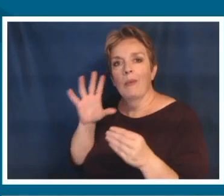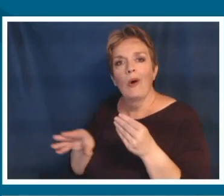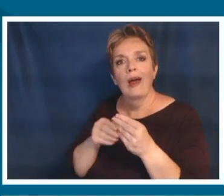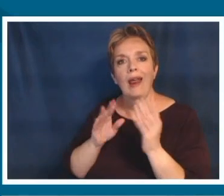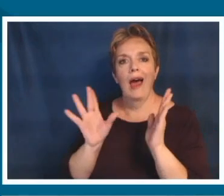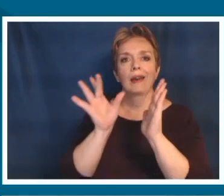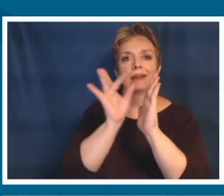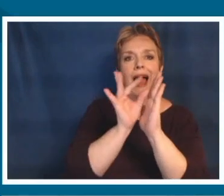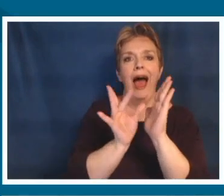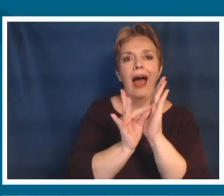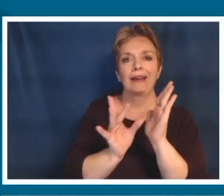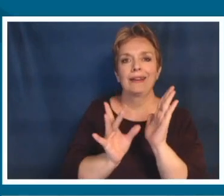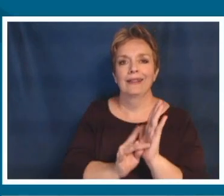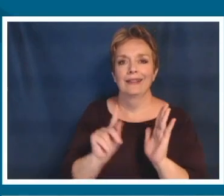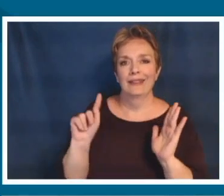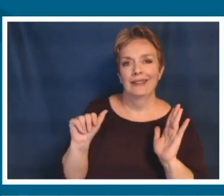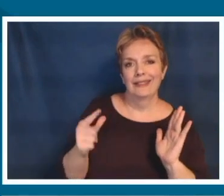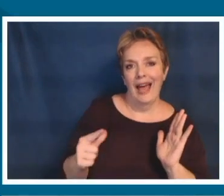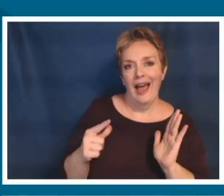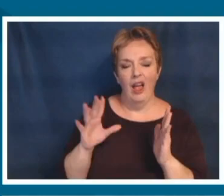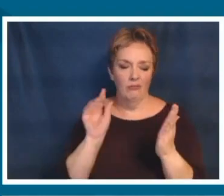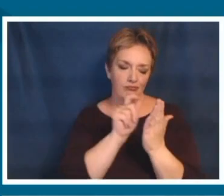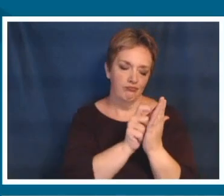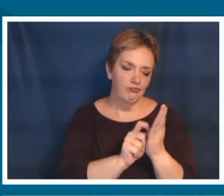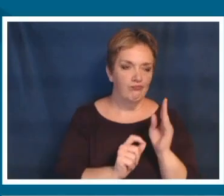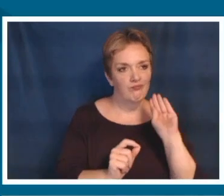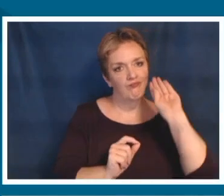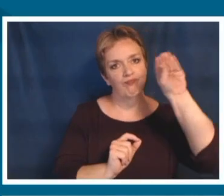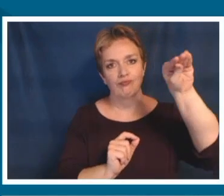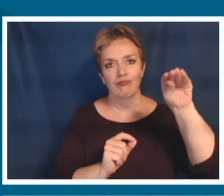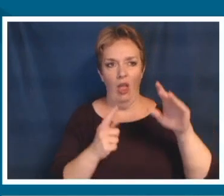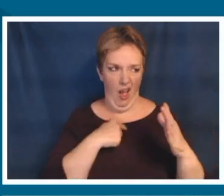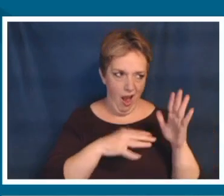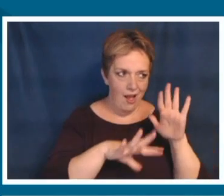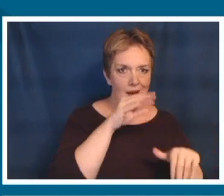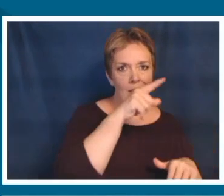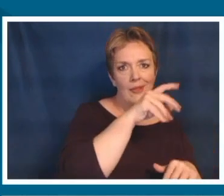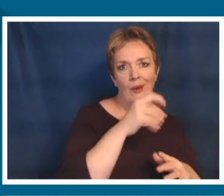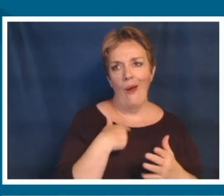those were really amazing because you